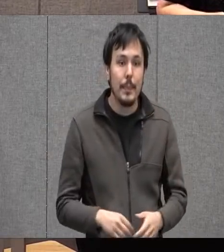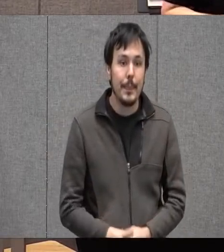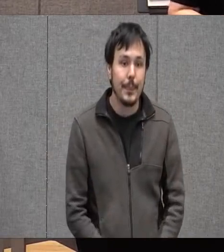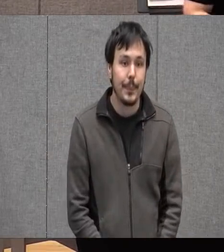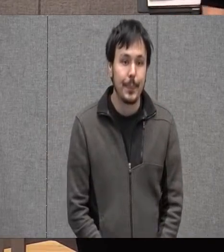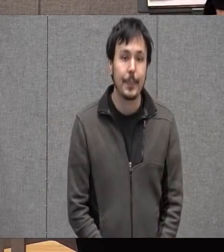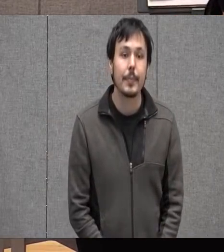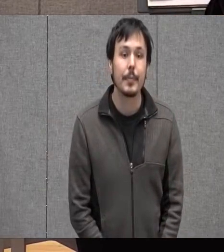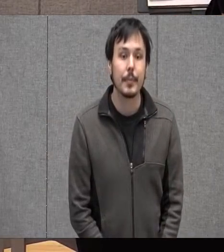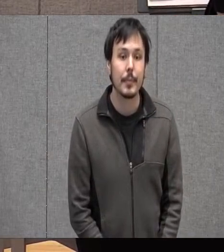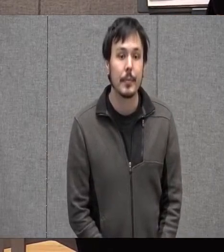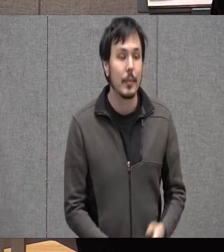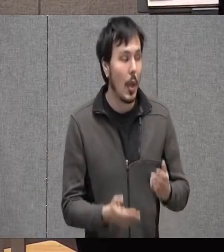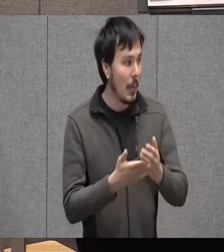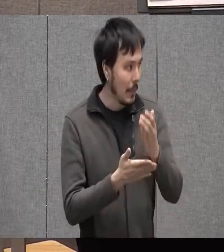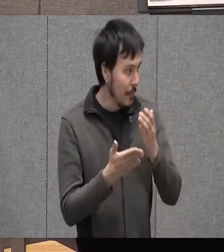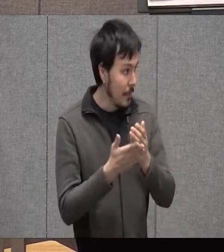So, all right are we ready?